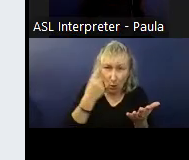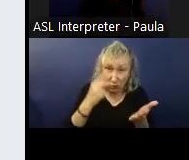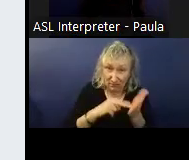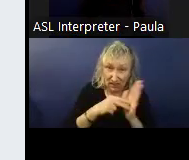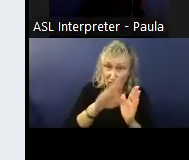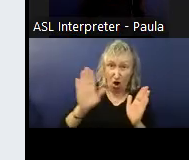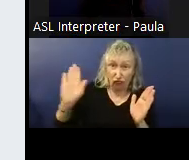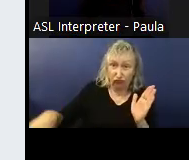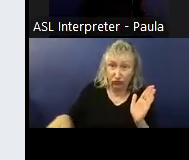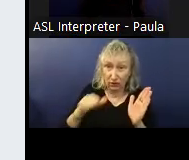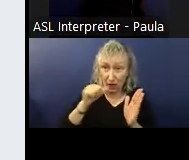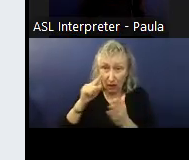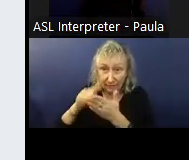No, we're not saying that. OK.